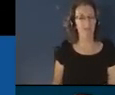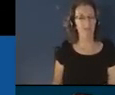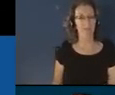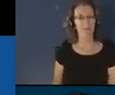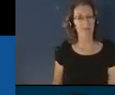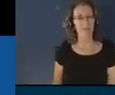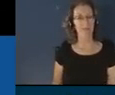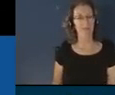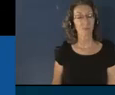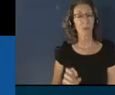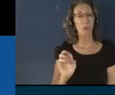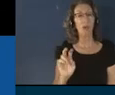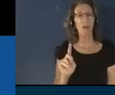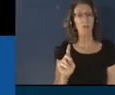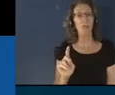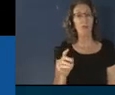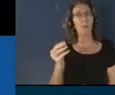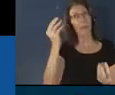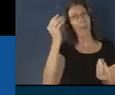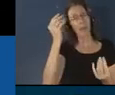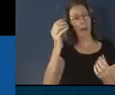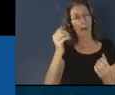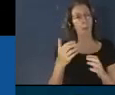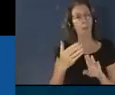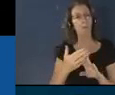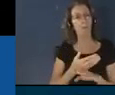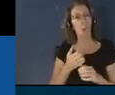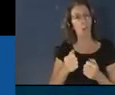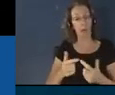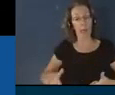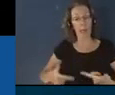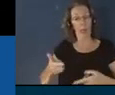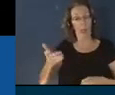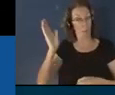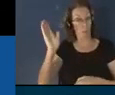Okay so a few things to think about before either giving a live presentation or actually